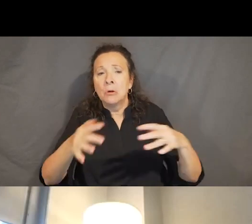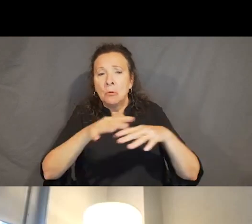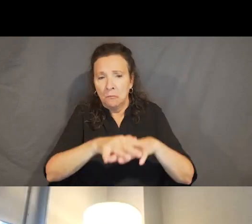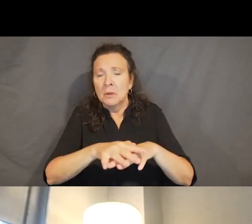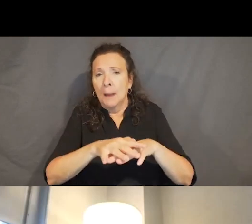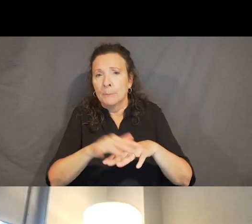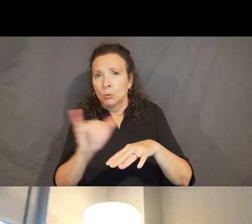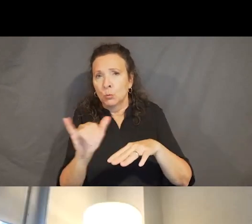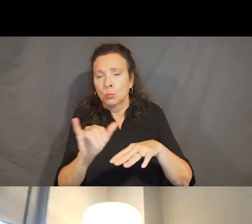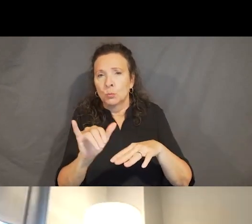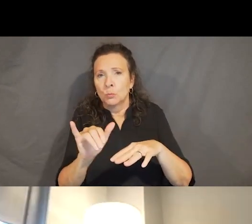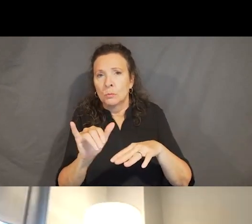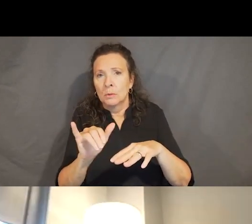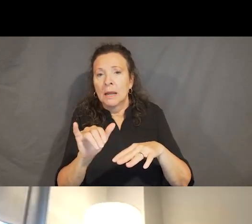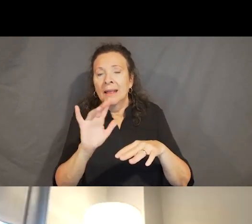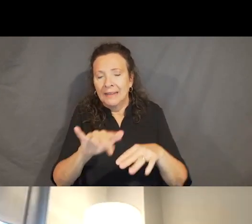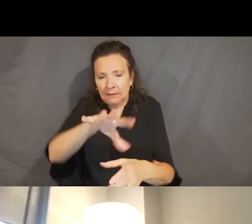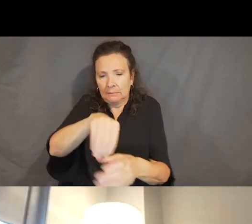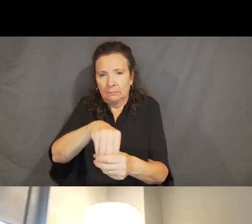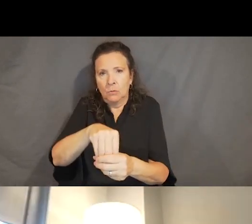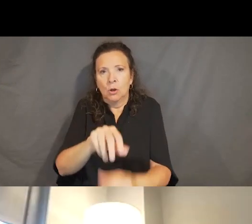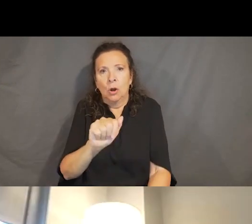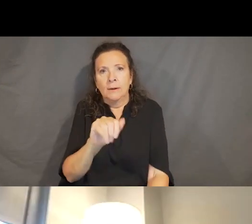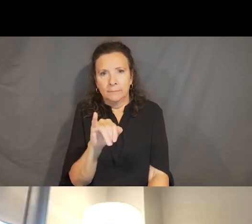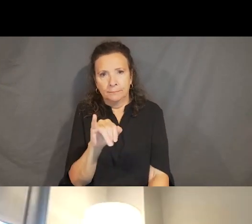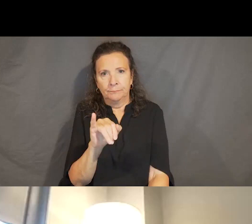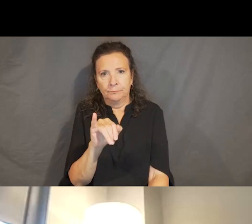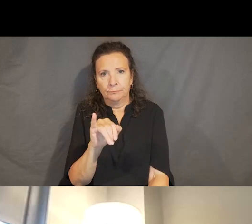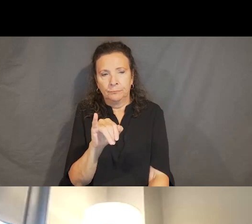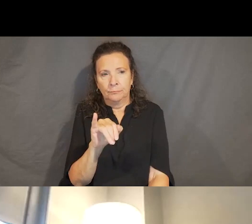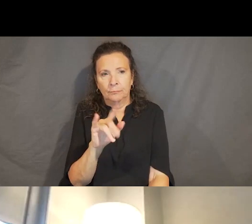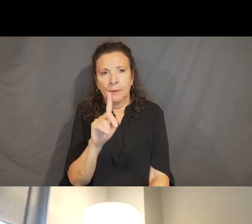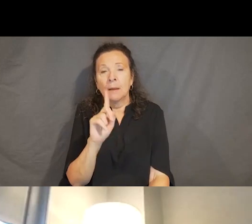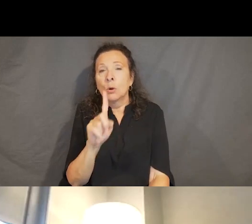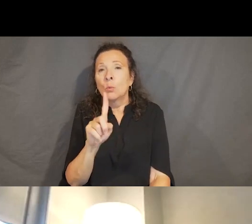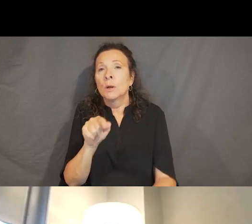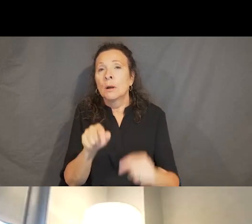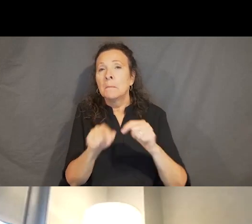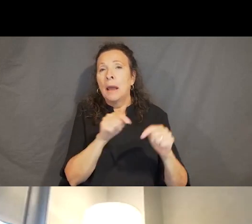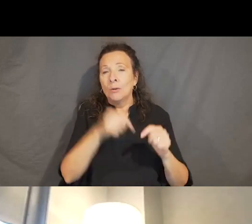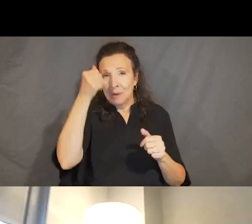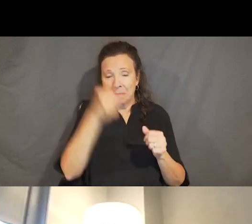are all a part of artificial intelligence. But I want to go back for a second and say, when I am